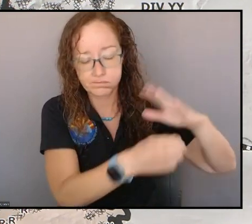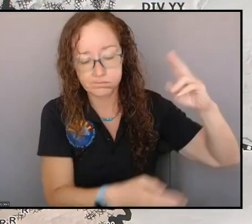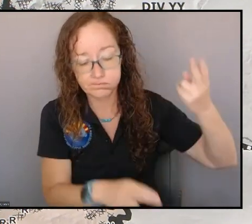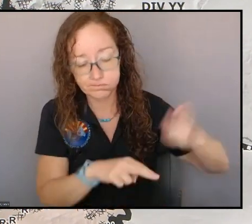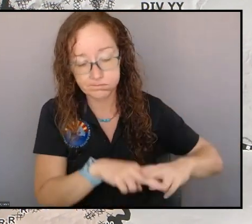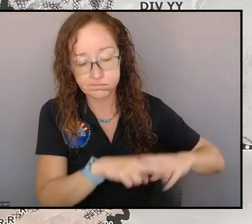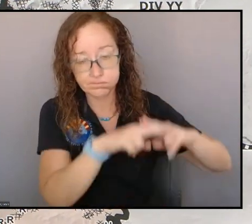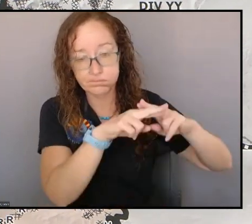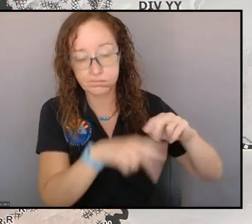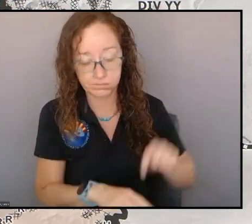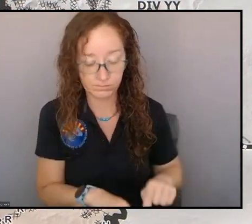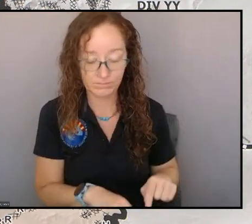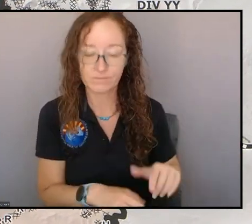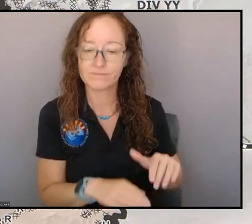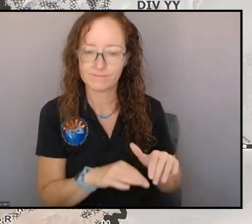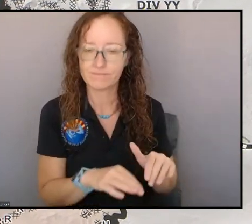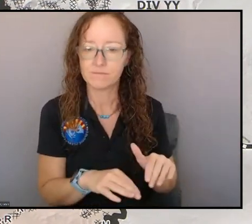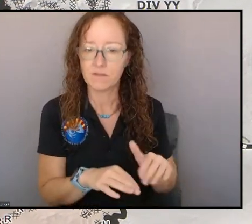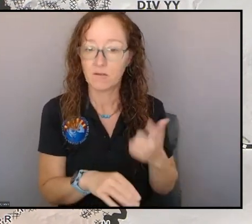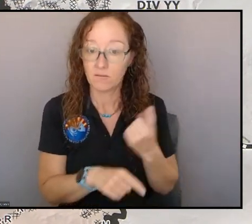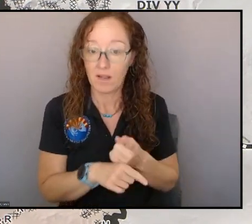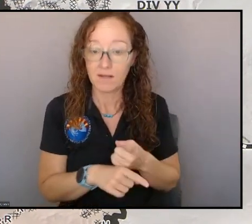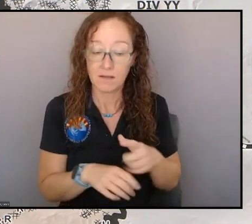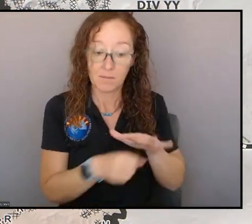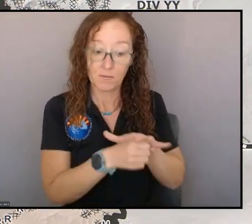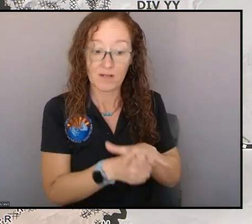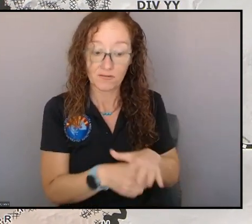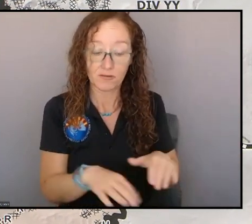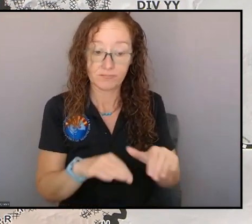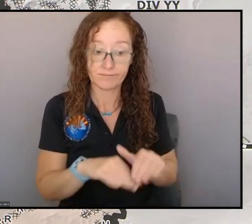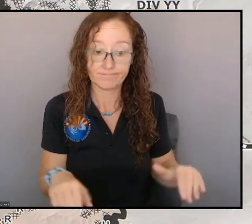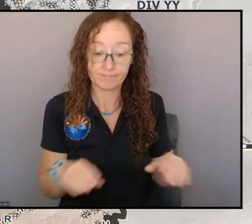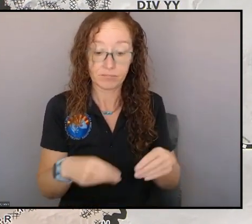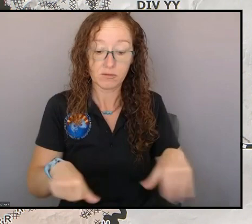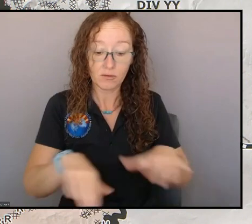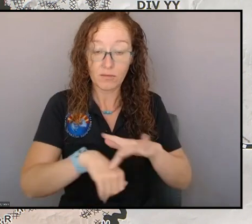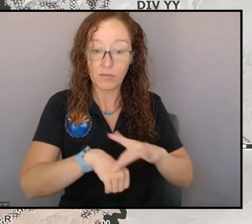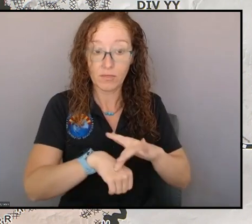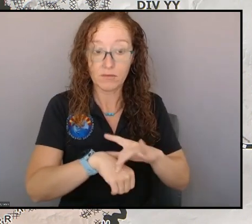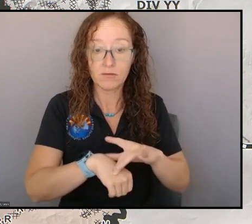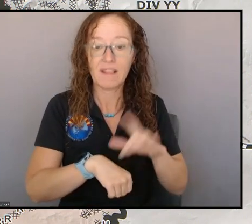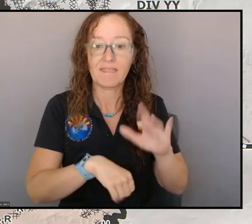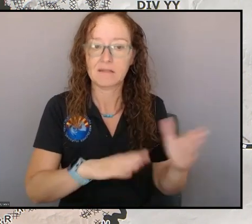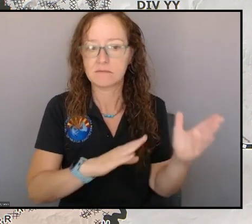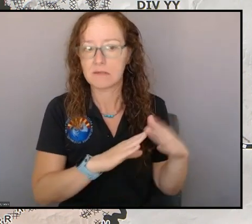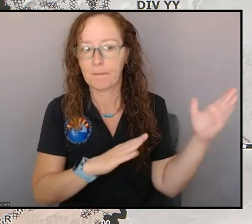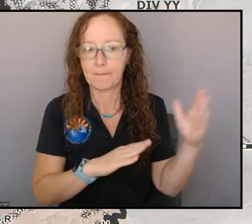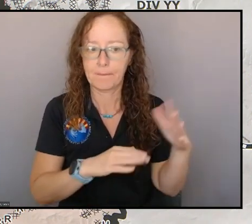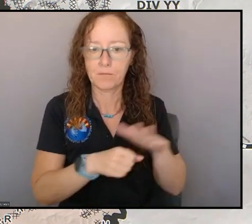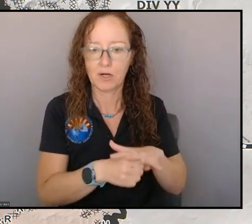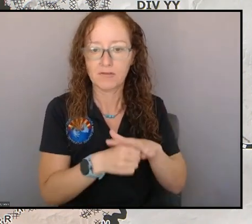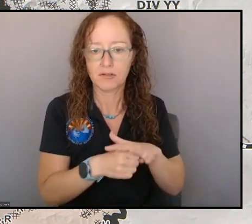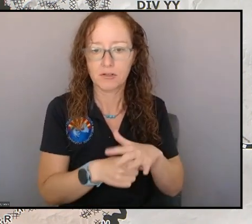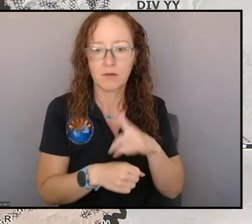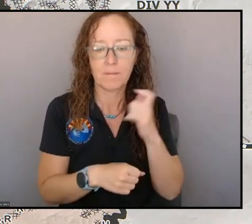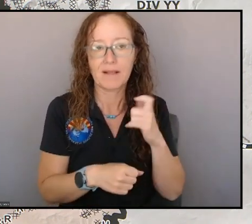in the atmosphere is just a function of the weight of the air above it so at the surface you have the weight of the